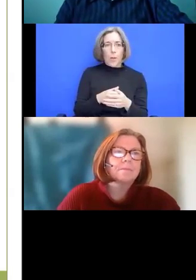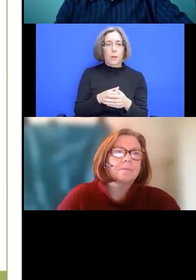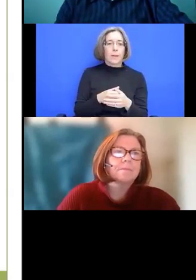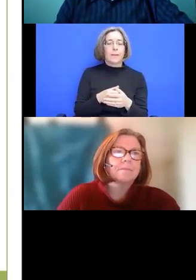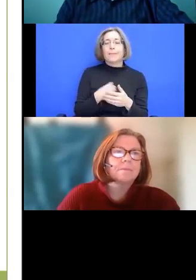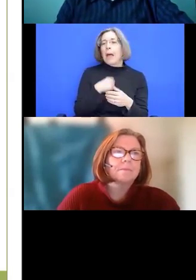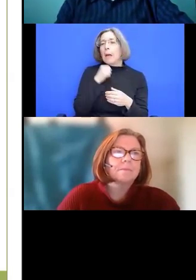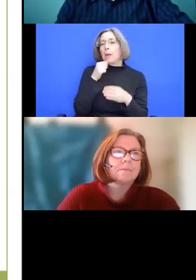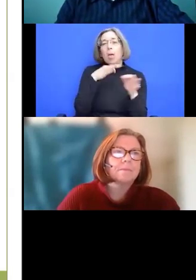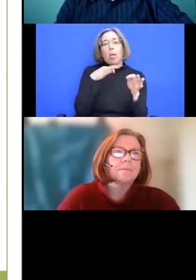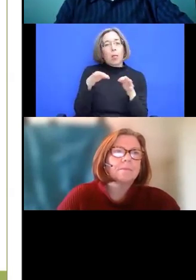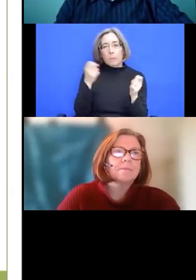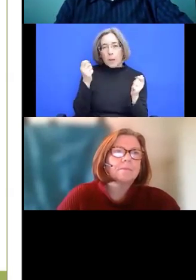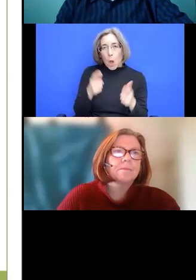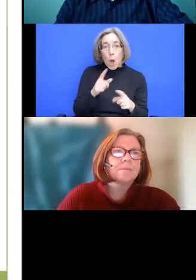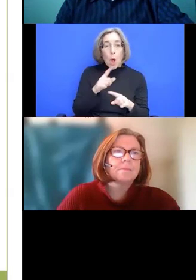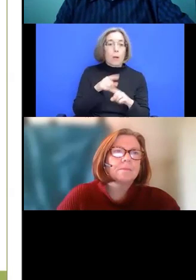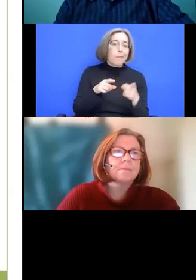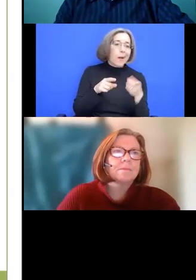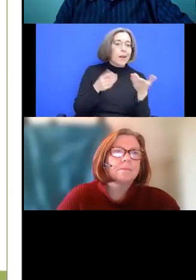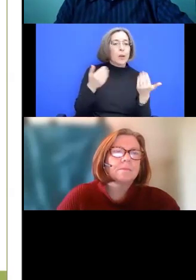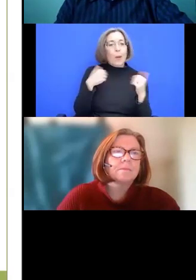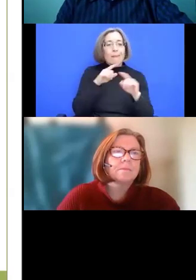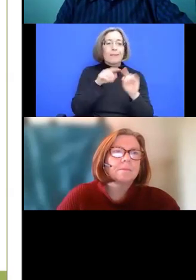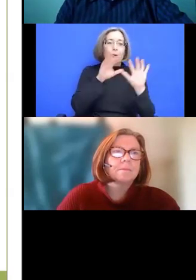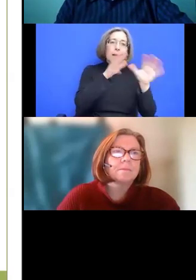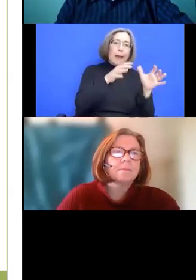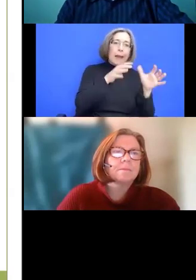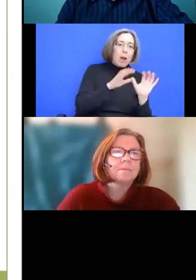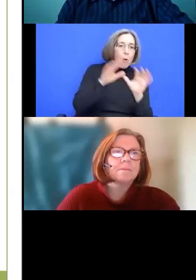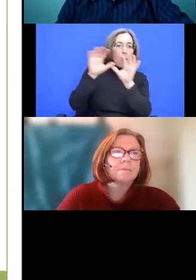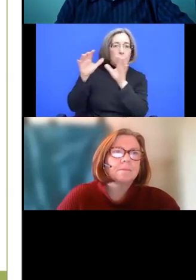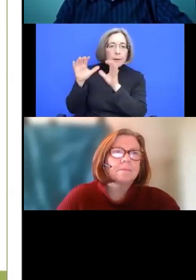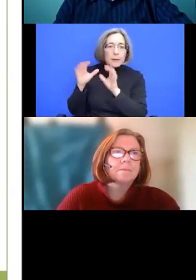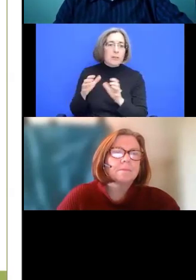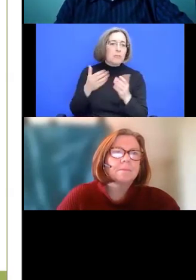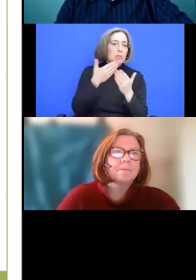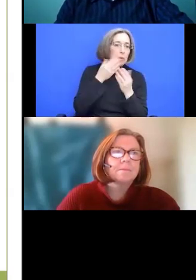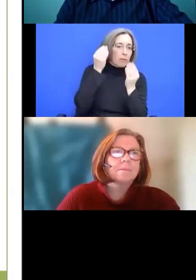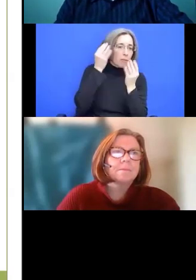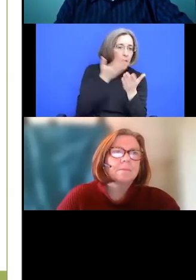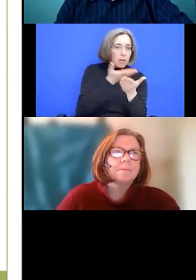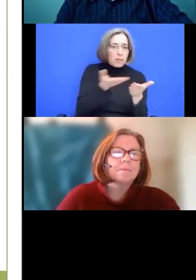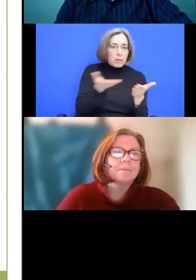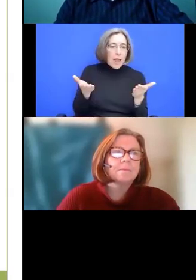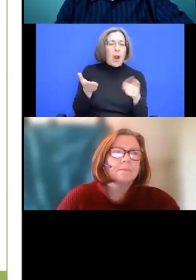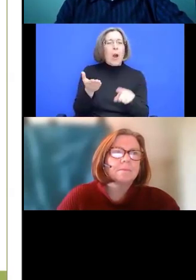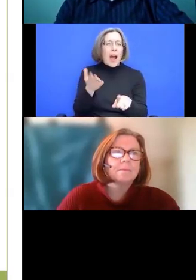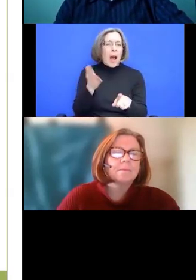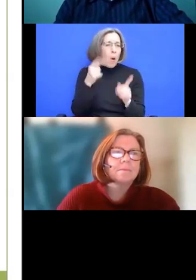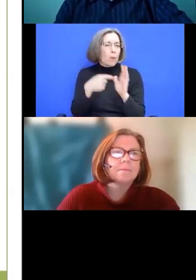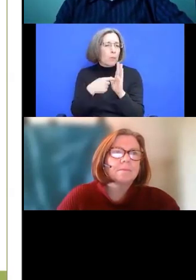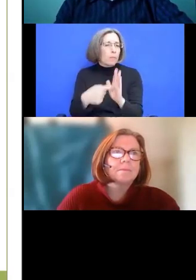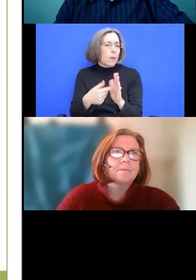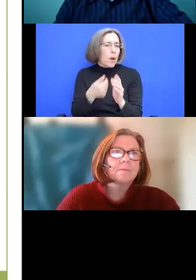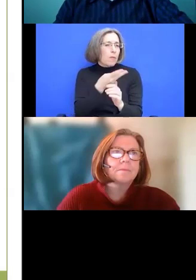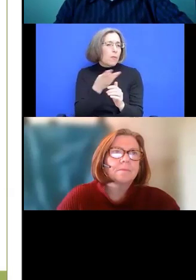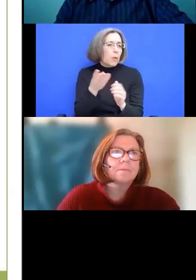but you see that there's all kinds of categories, there's lots of good information. I'll point out a couple that are probably a little more helpful and important